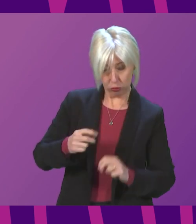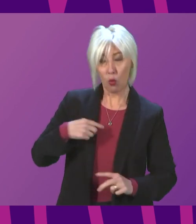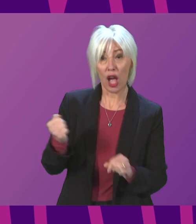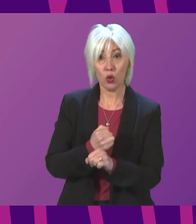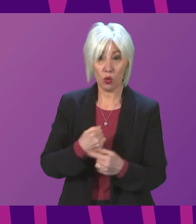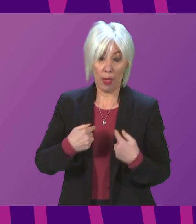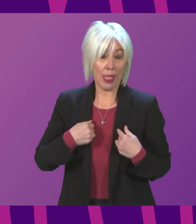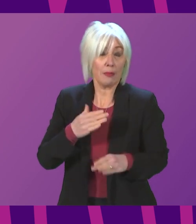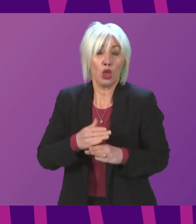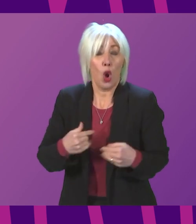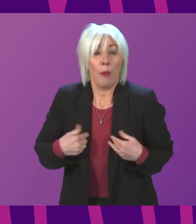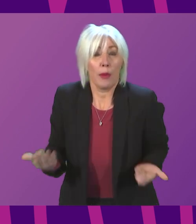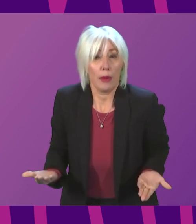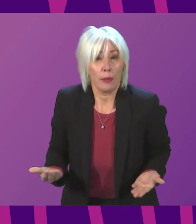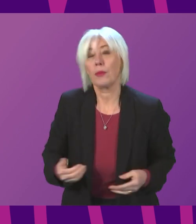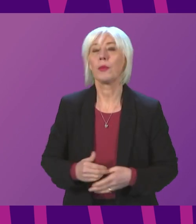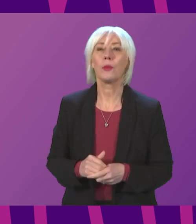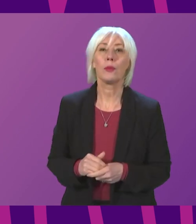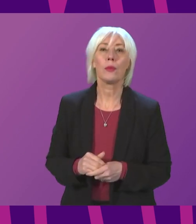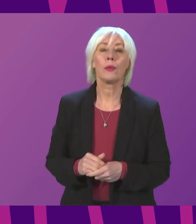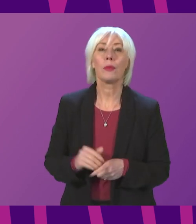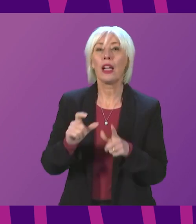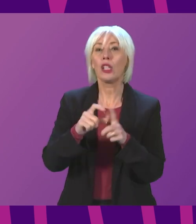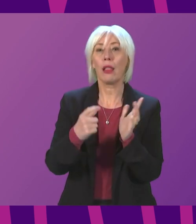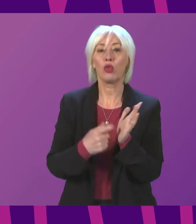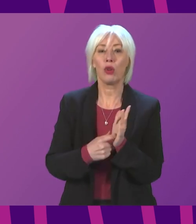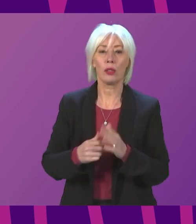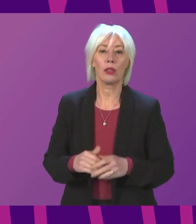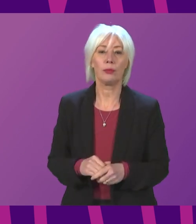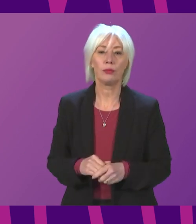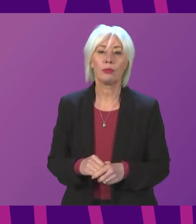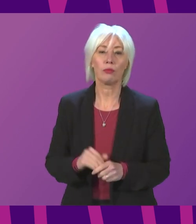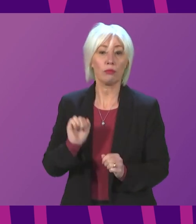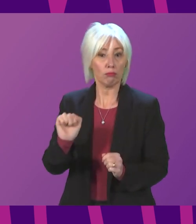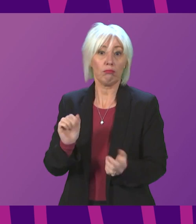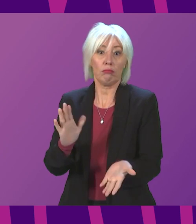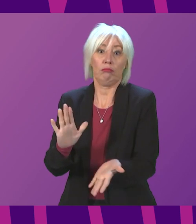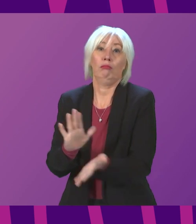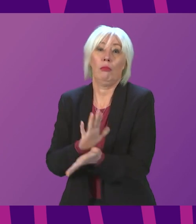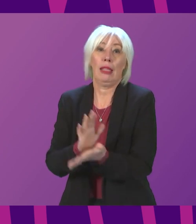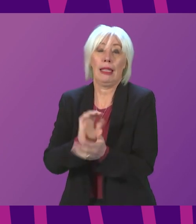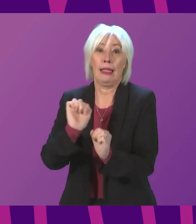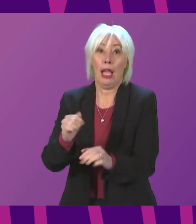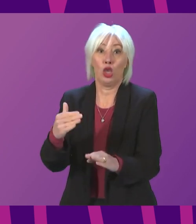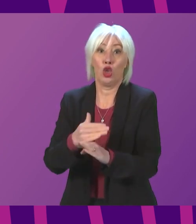I am glad that that is the nature of the job that the First Minister is privileged to do.